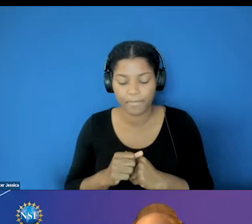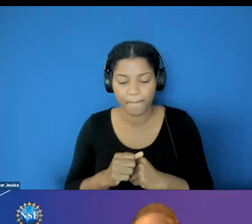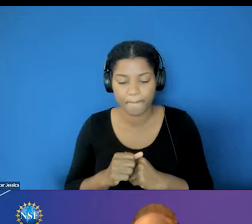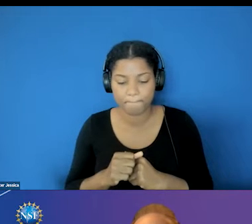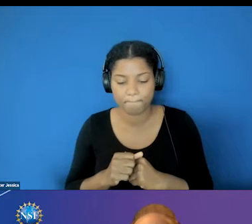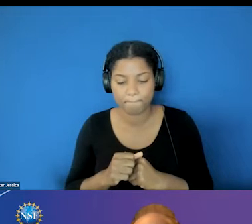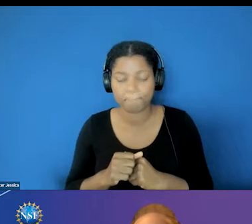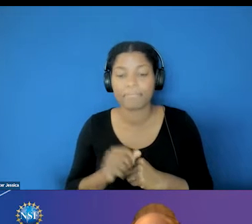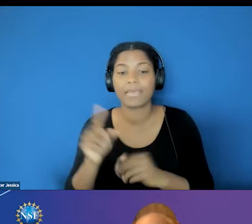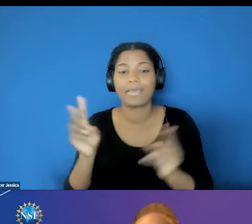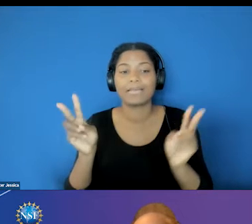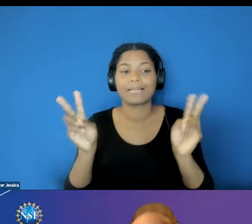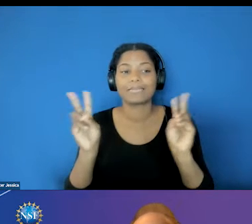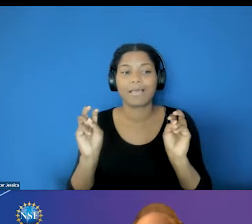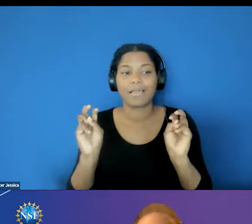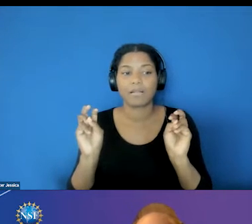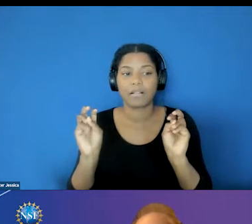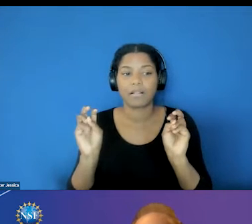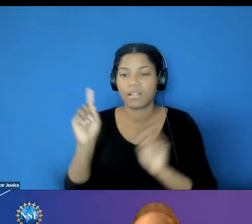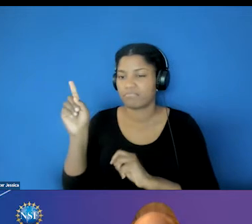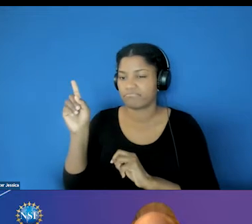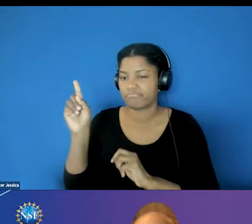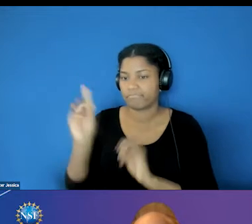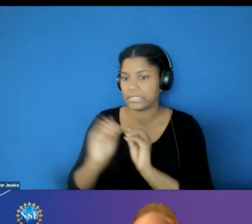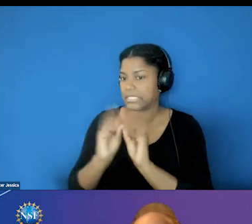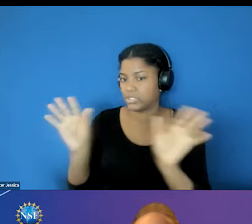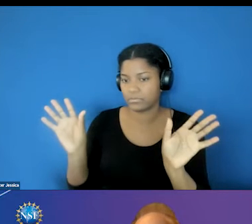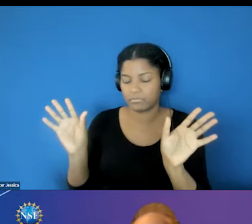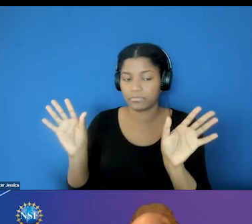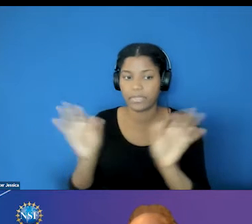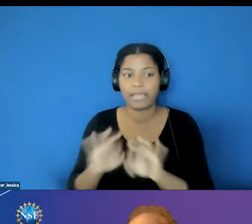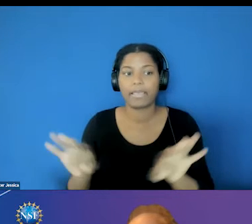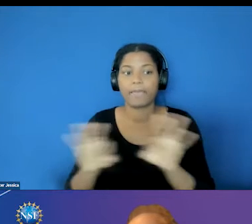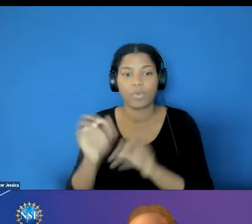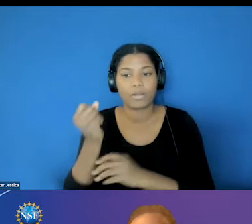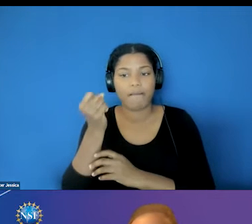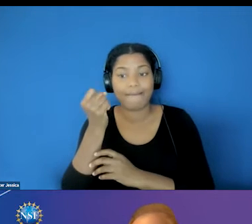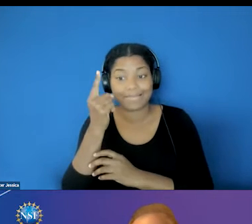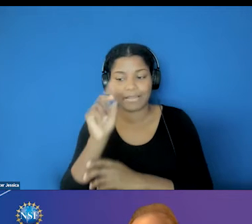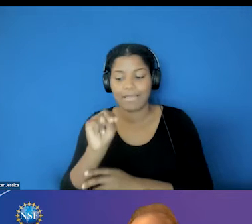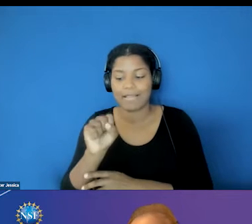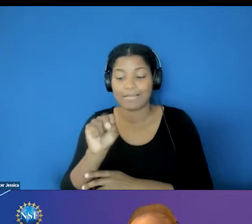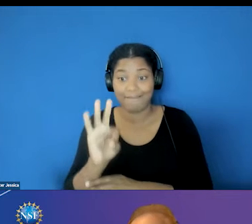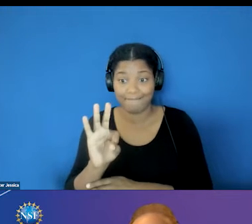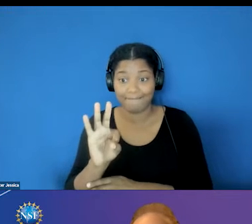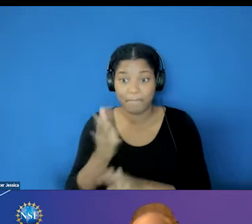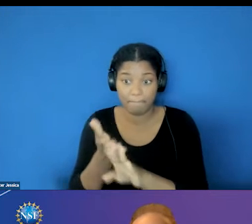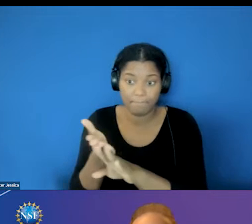title pretty much says it all, and that is to, Understand NSF Before Considering a Proposal.